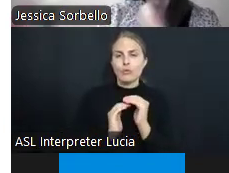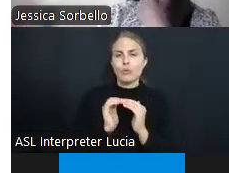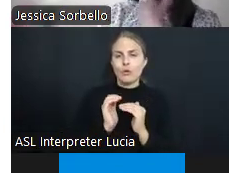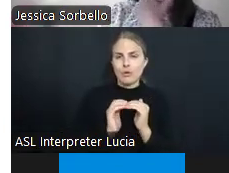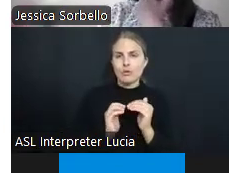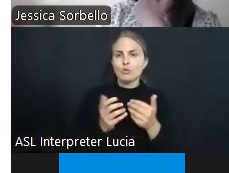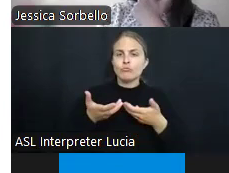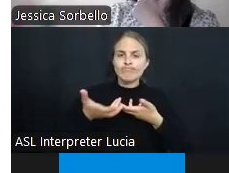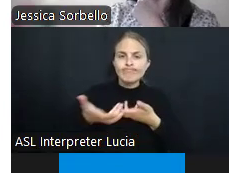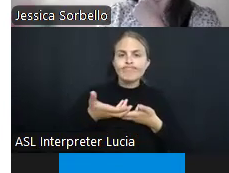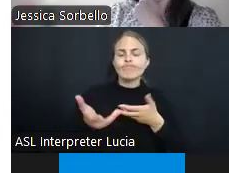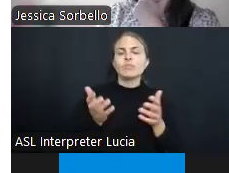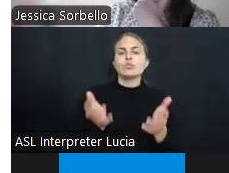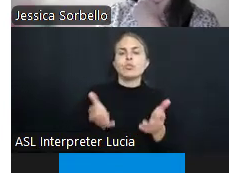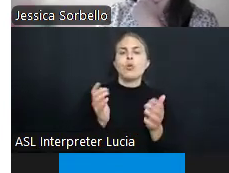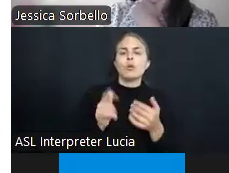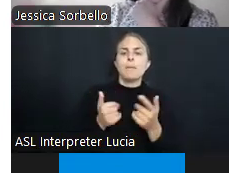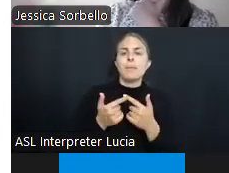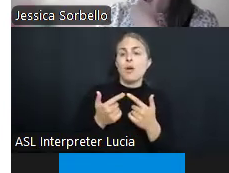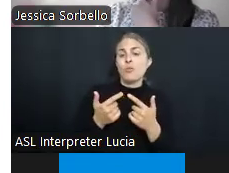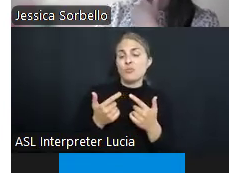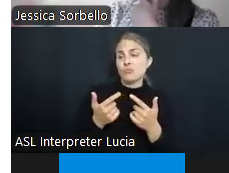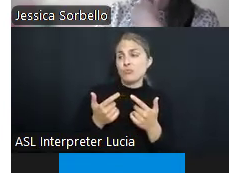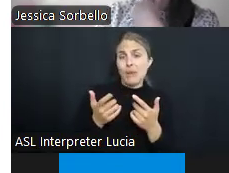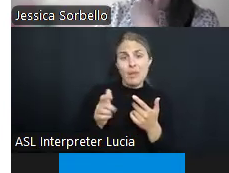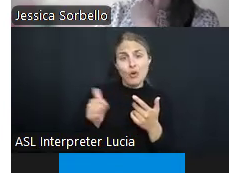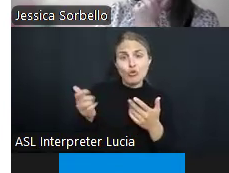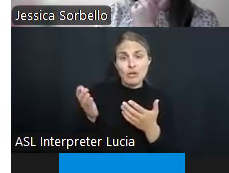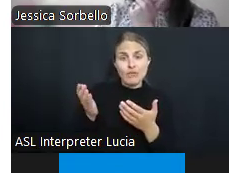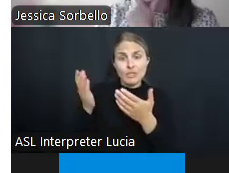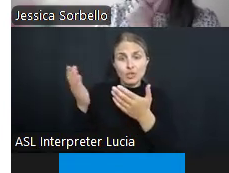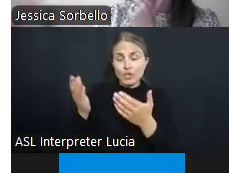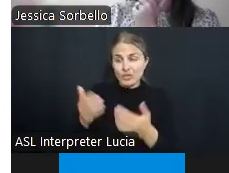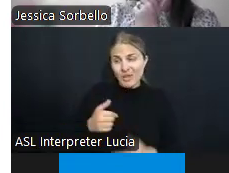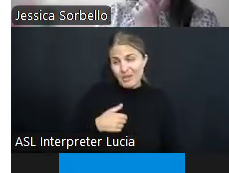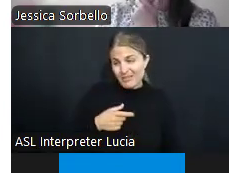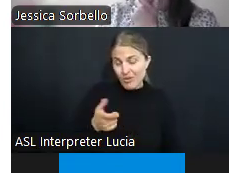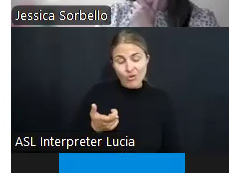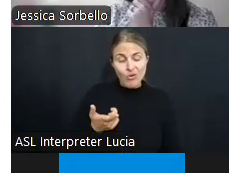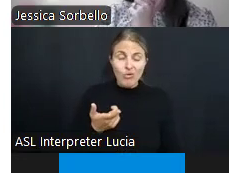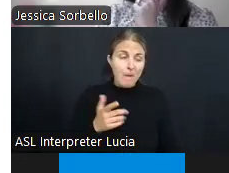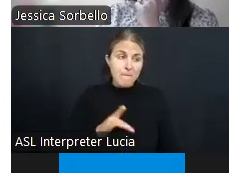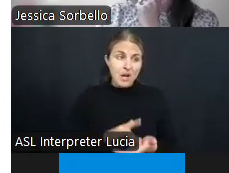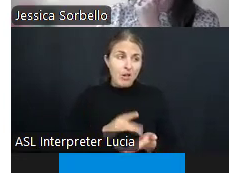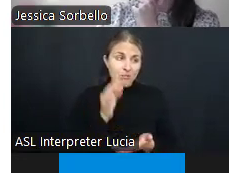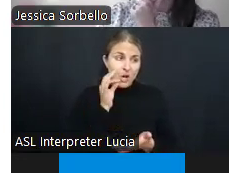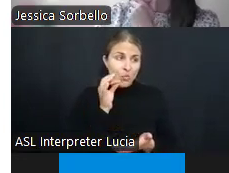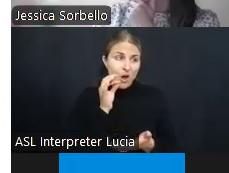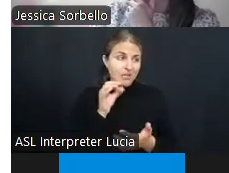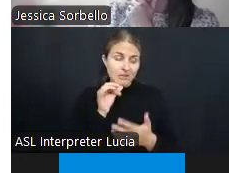because it is so expensive. This is what I do and this is why. Okay so let's continue to talk about the safest way to